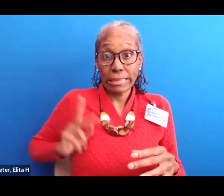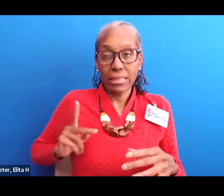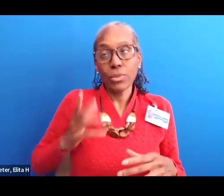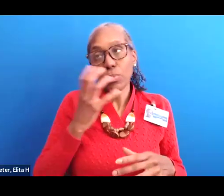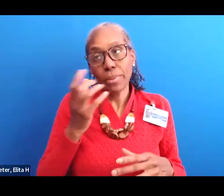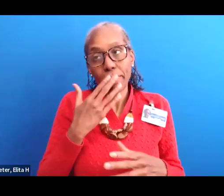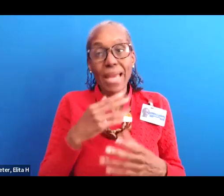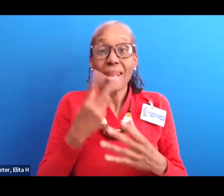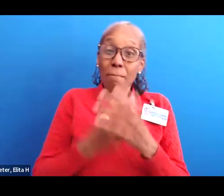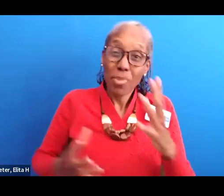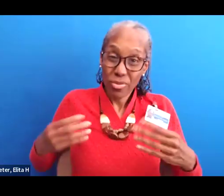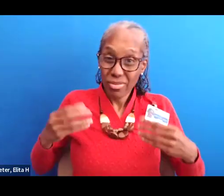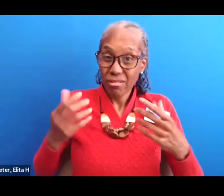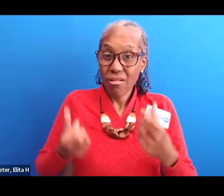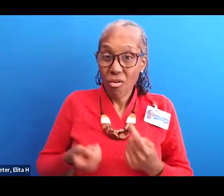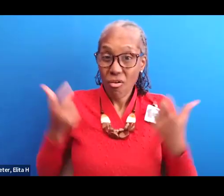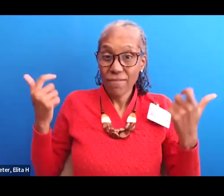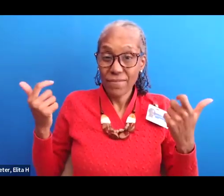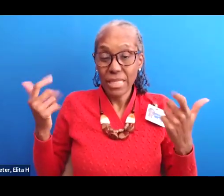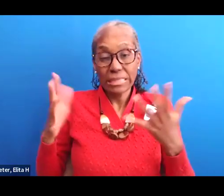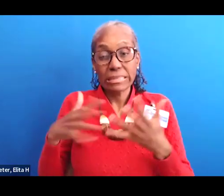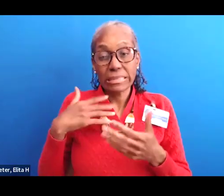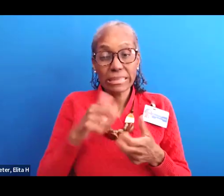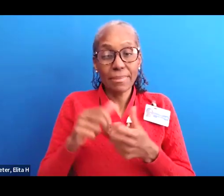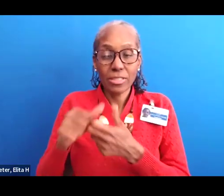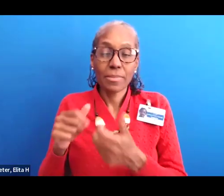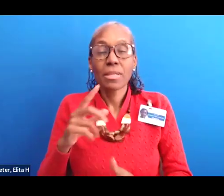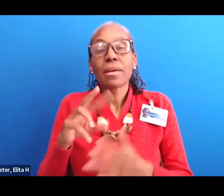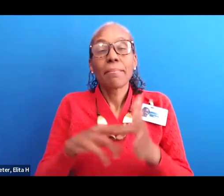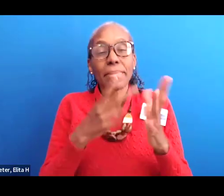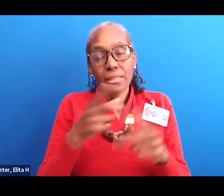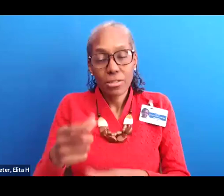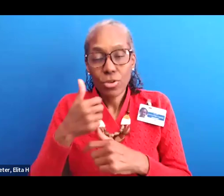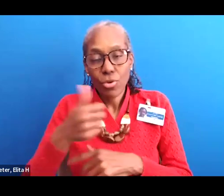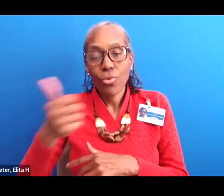And if you lose both kidneys, both damaged, then it would be dialysis, and that's a whole other thing.